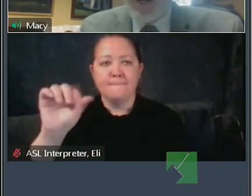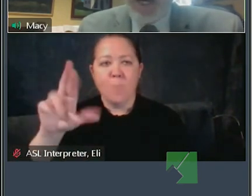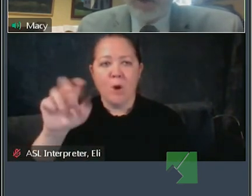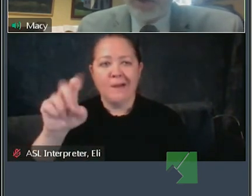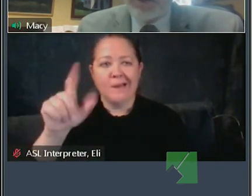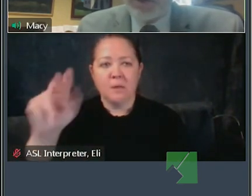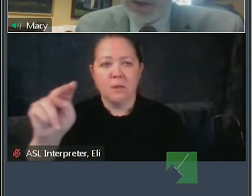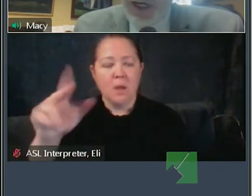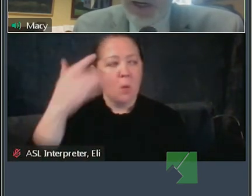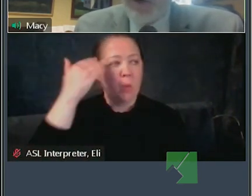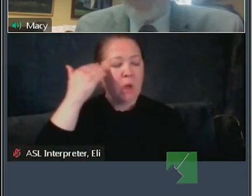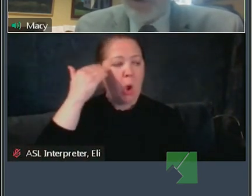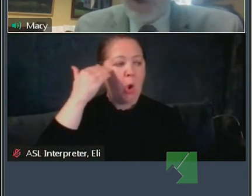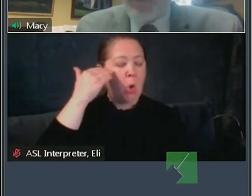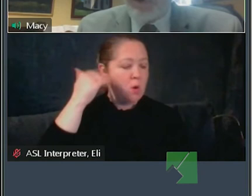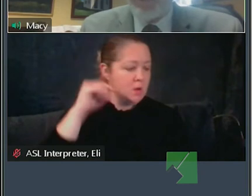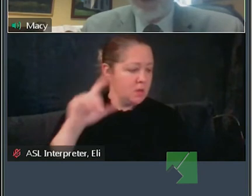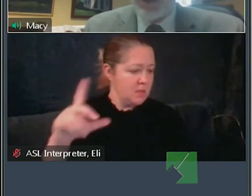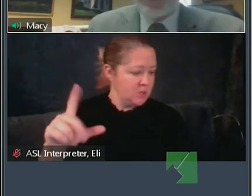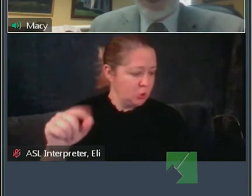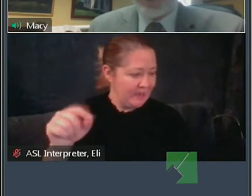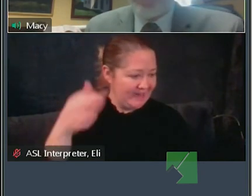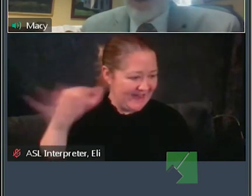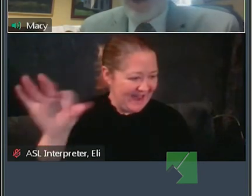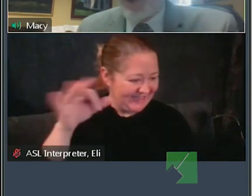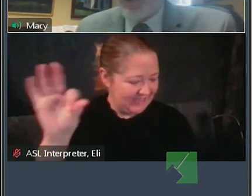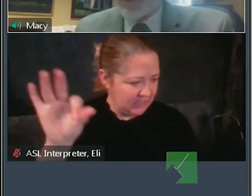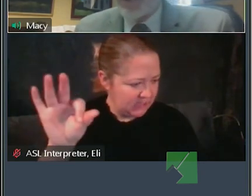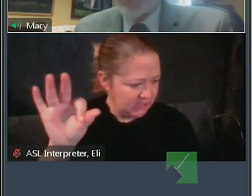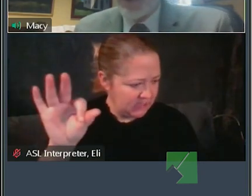went out to some, a few number of adjacent property owners,